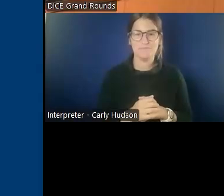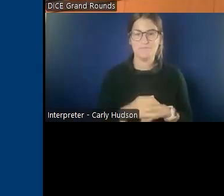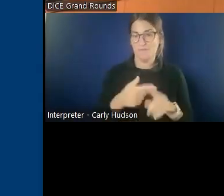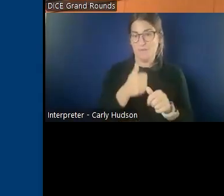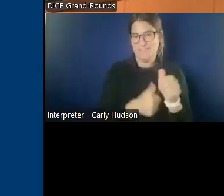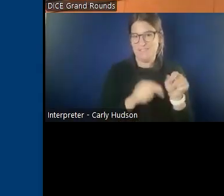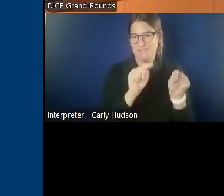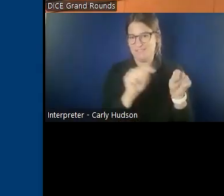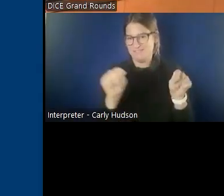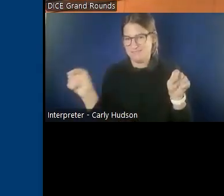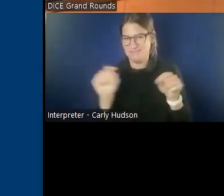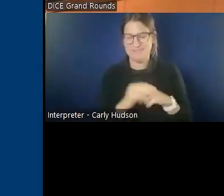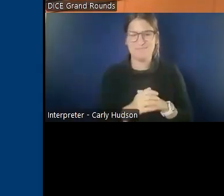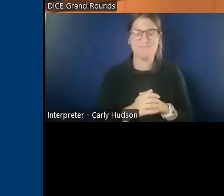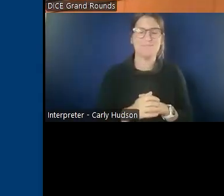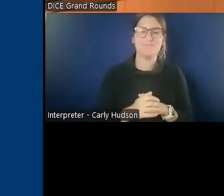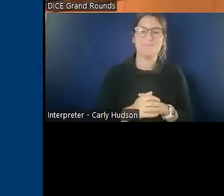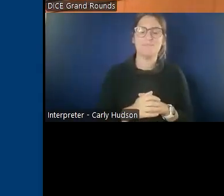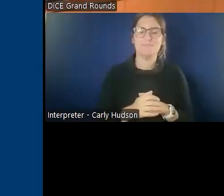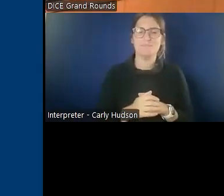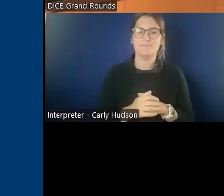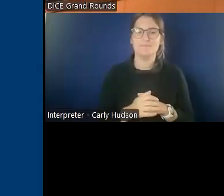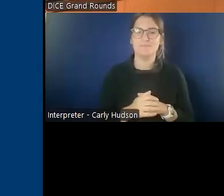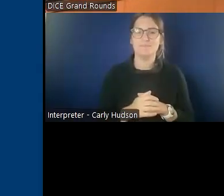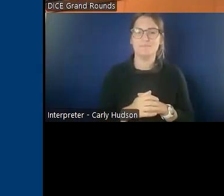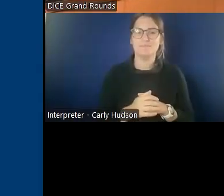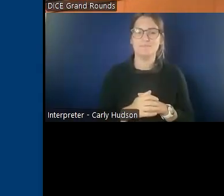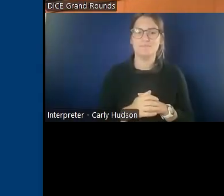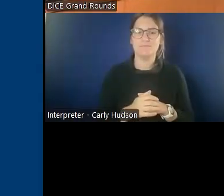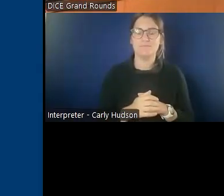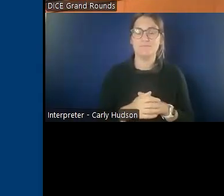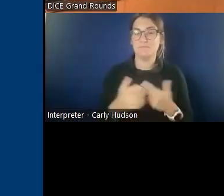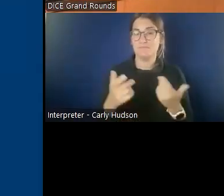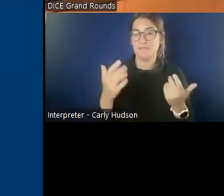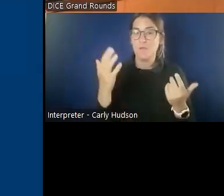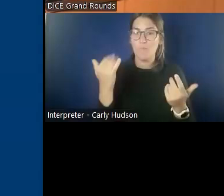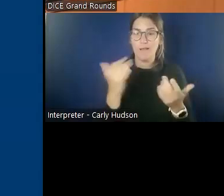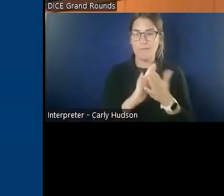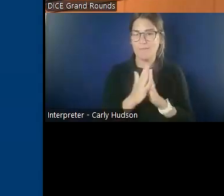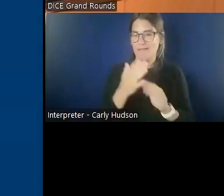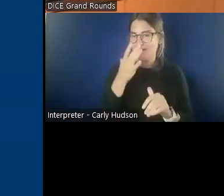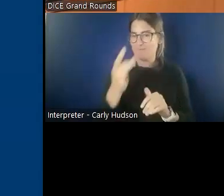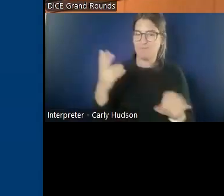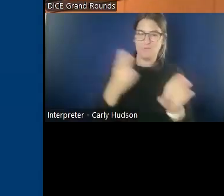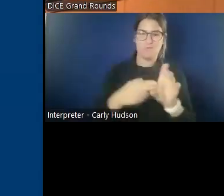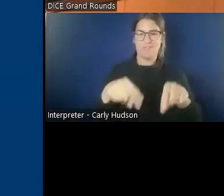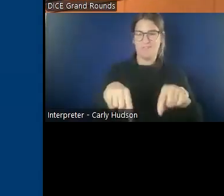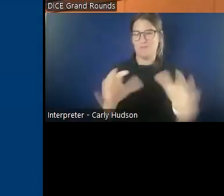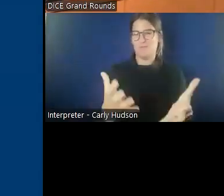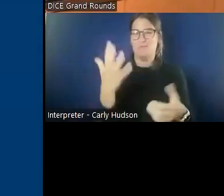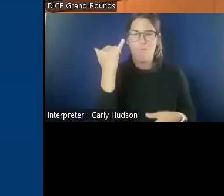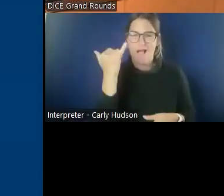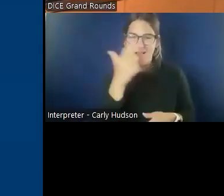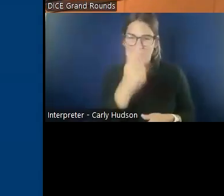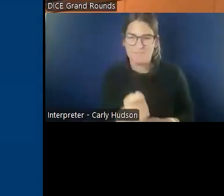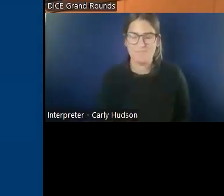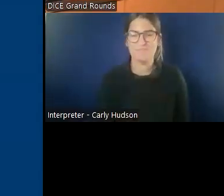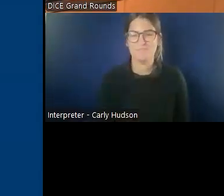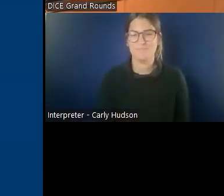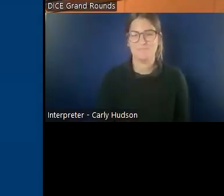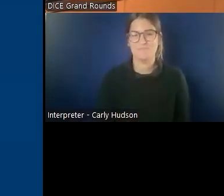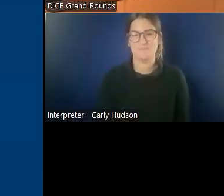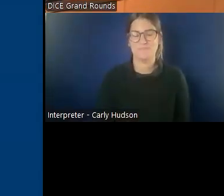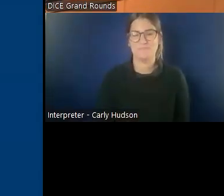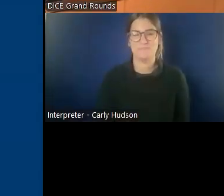one on why you you became interested in joining this support this support group